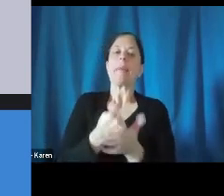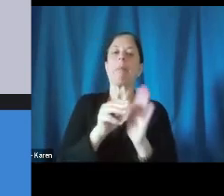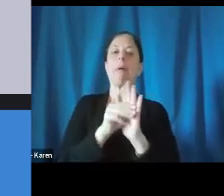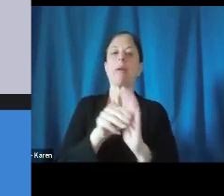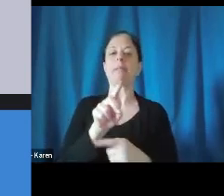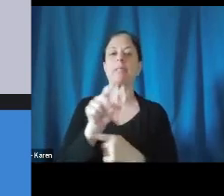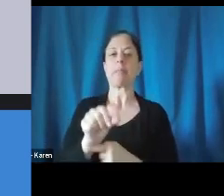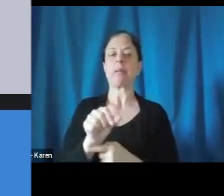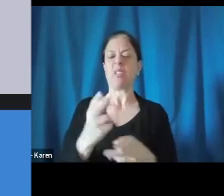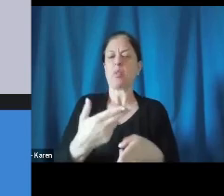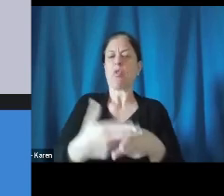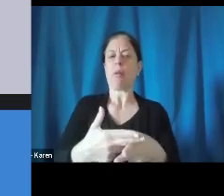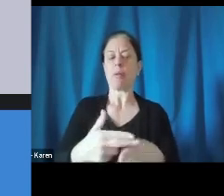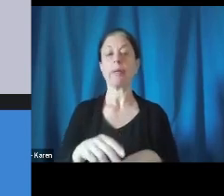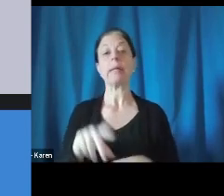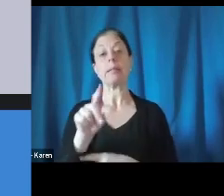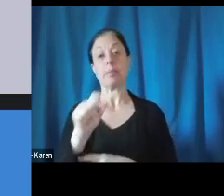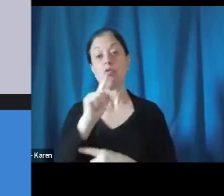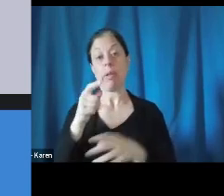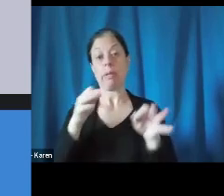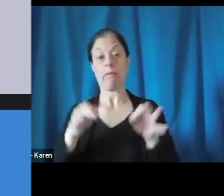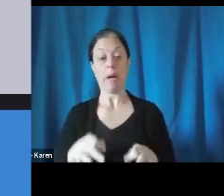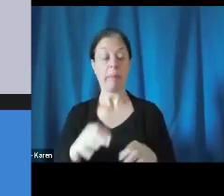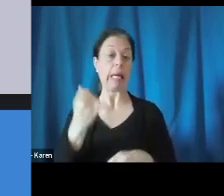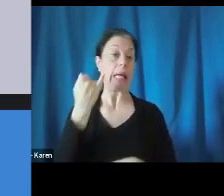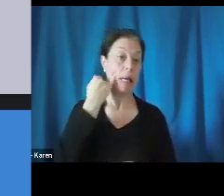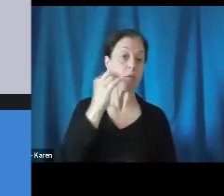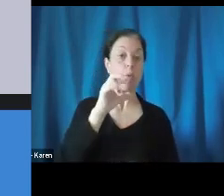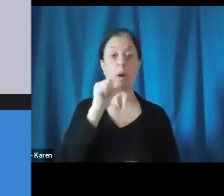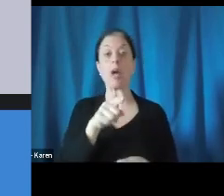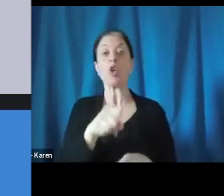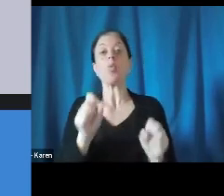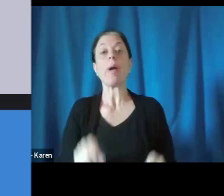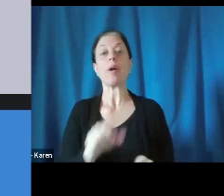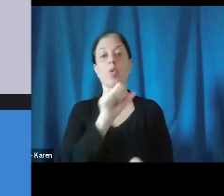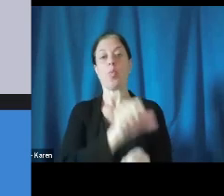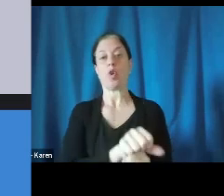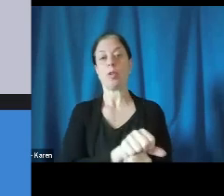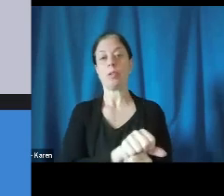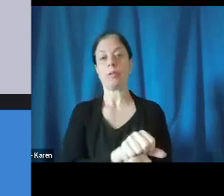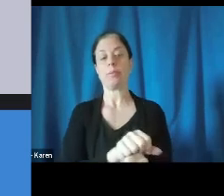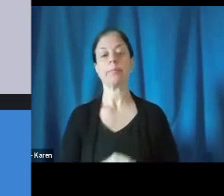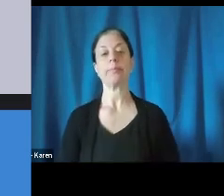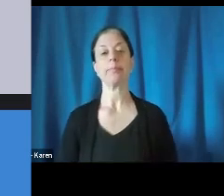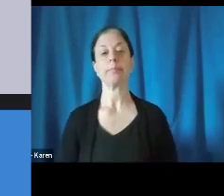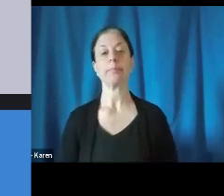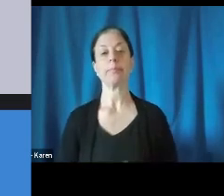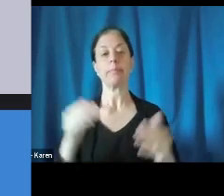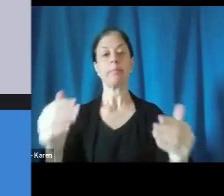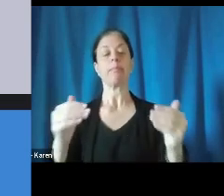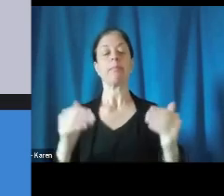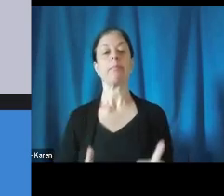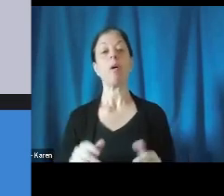employment and considered economically unproductive this would be called the economic model of disability. Where disability is defined by whether or not